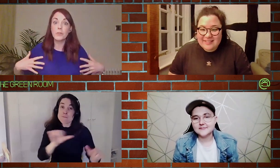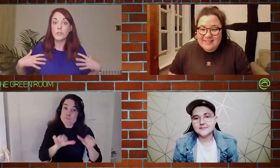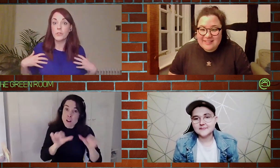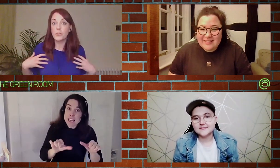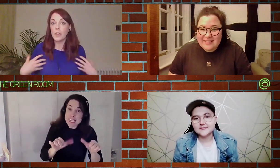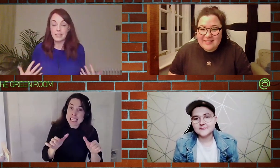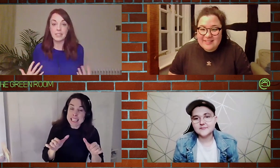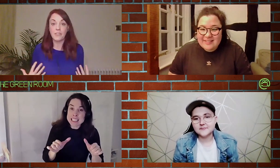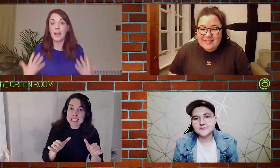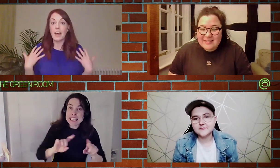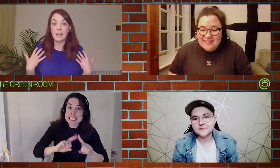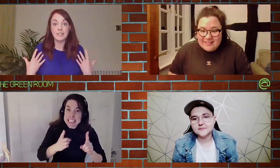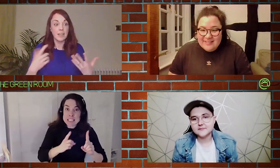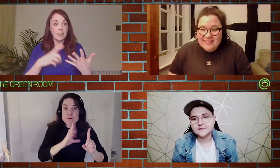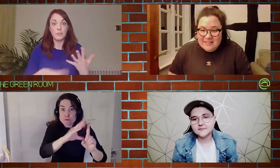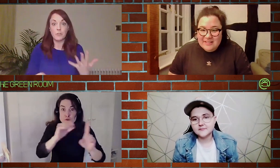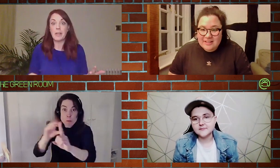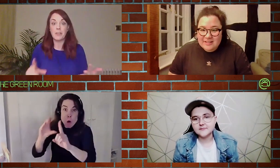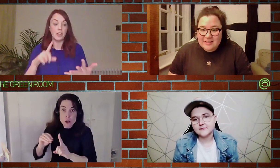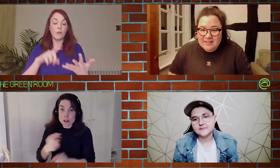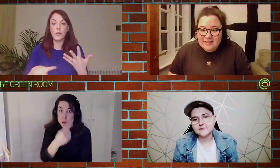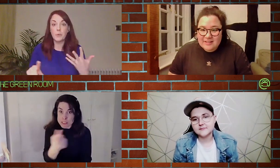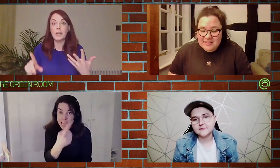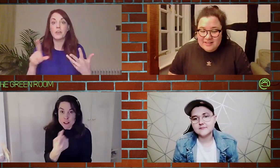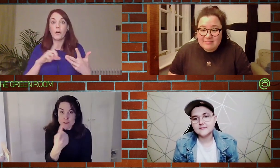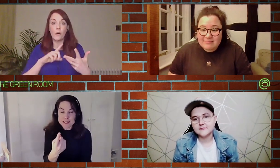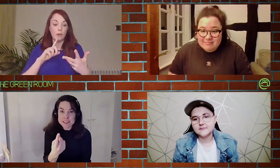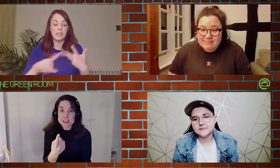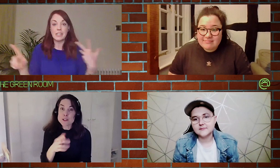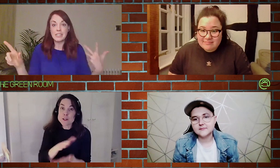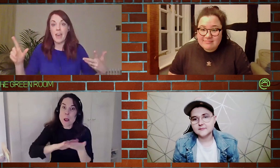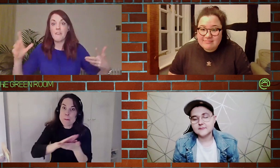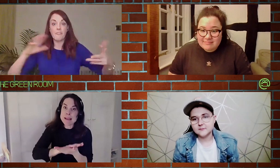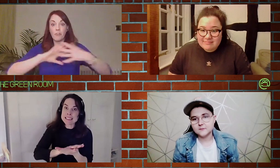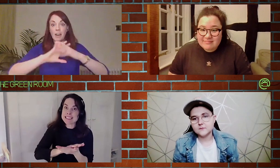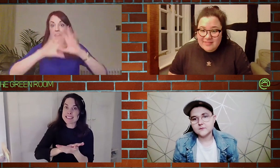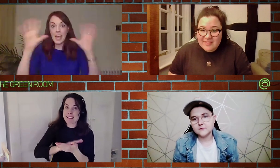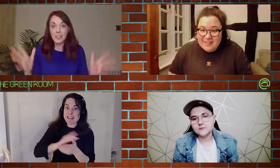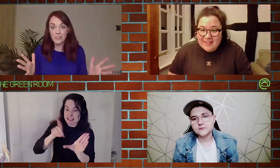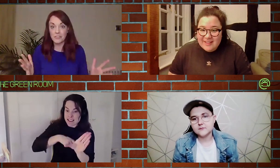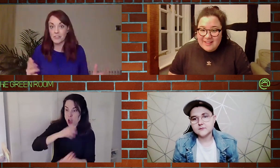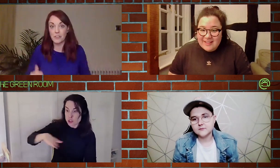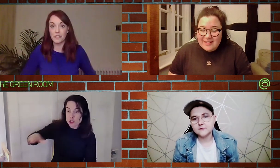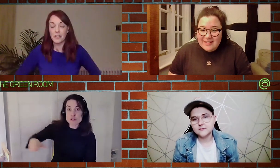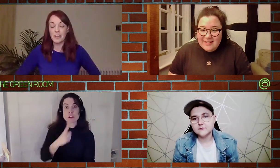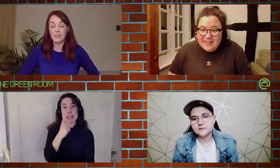do identify as non-binary or queer, or deaf, or any of